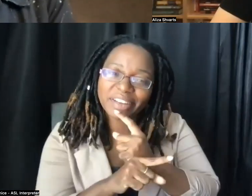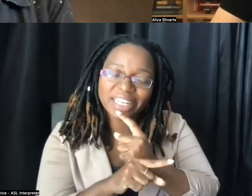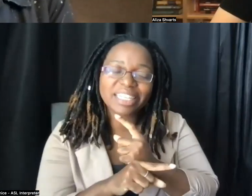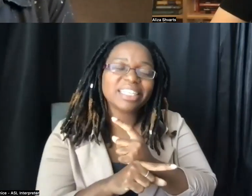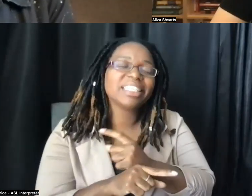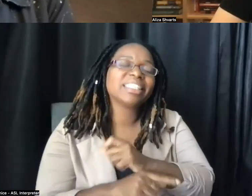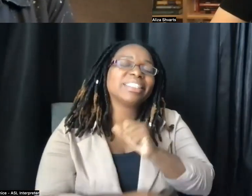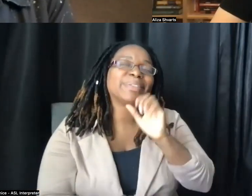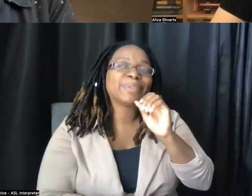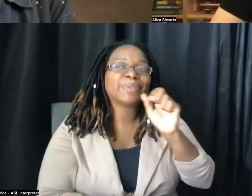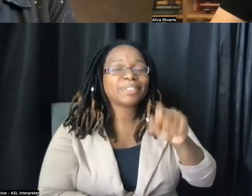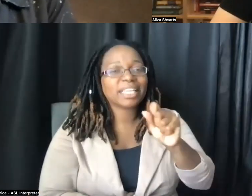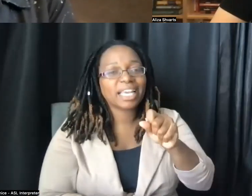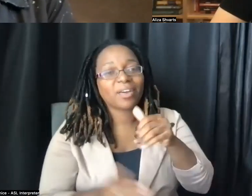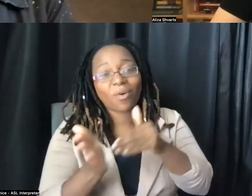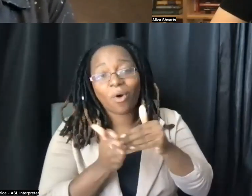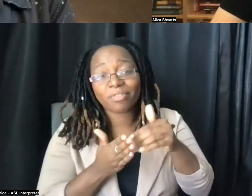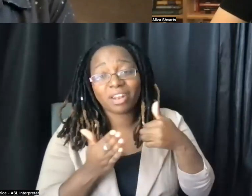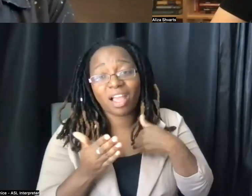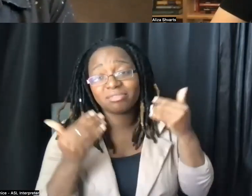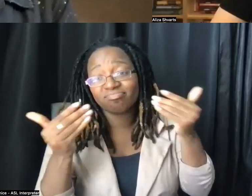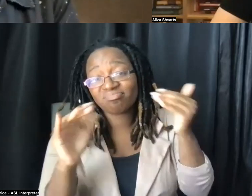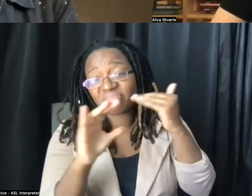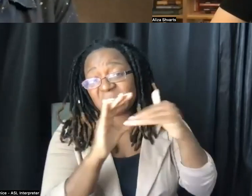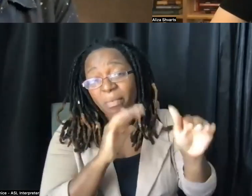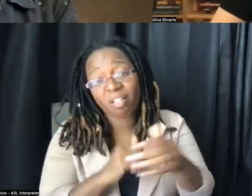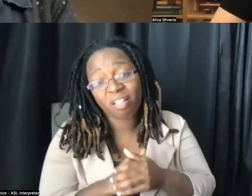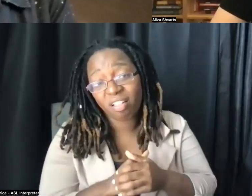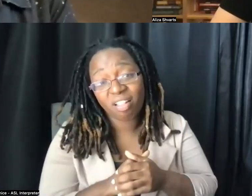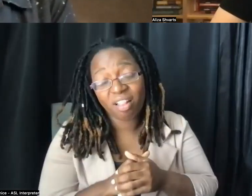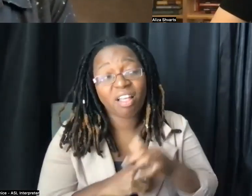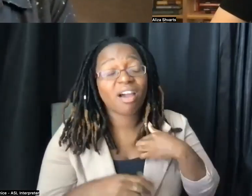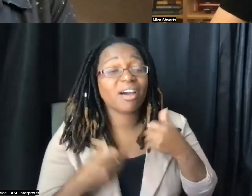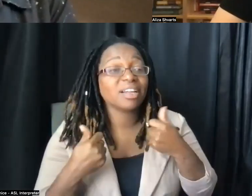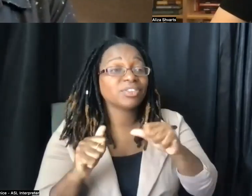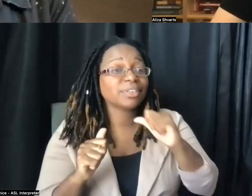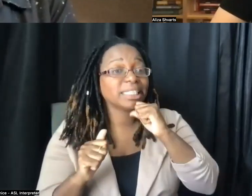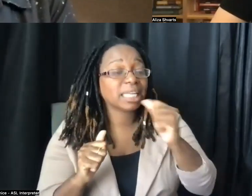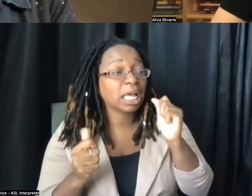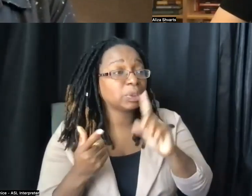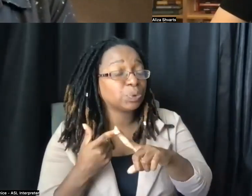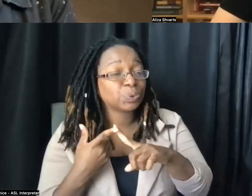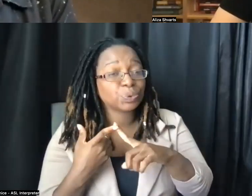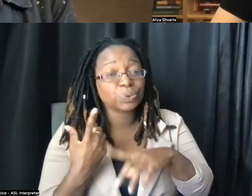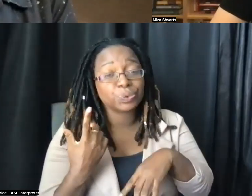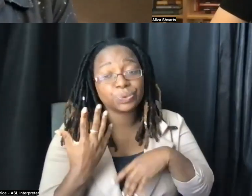it is never predictable. It is never predictable and often I just email.